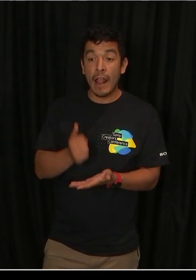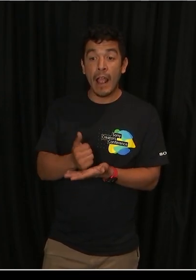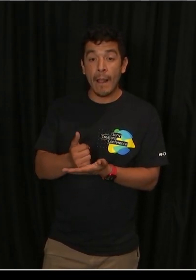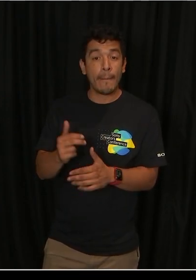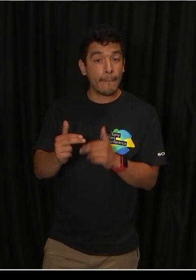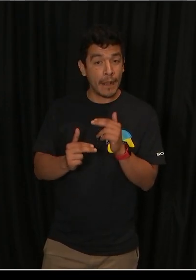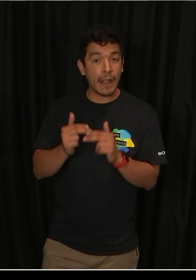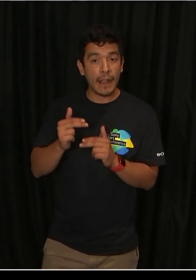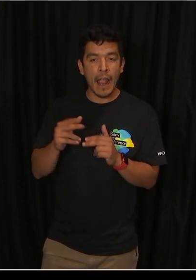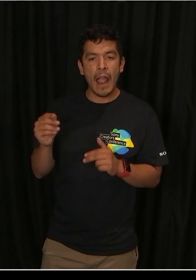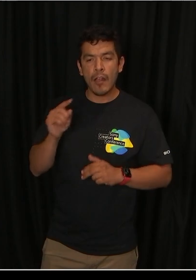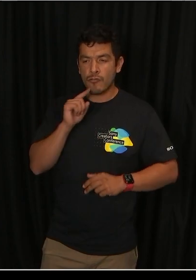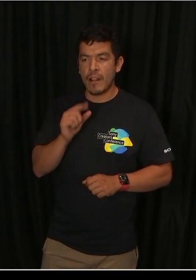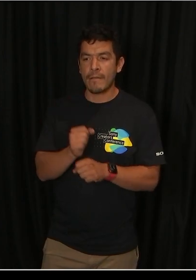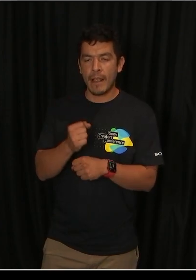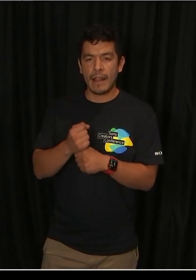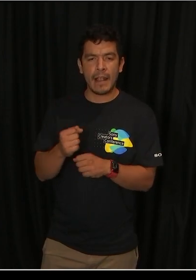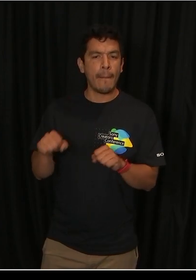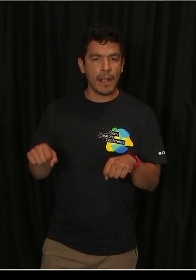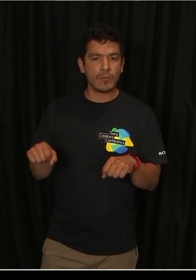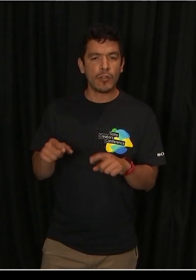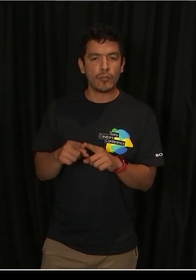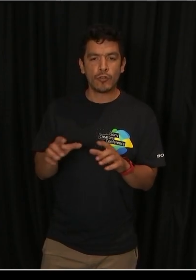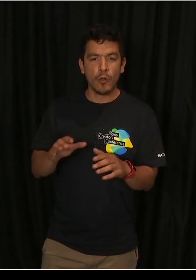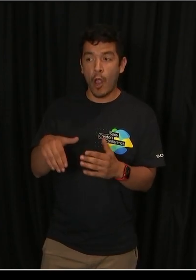and really made it possible to do all of these pictures.